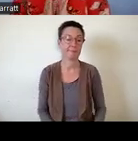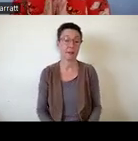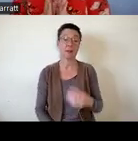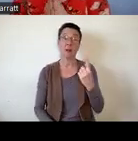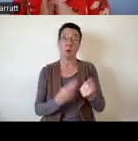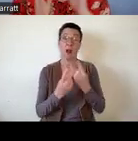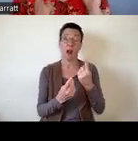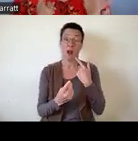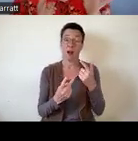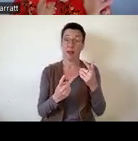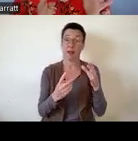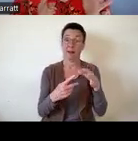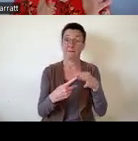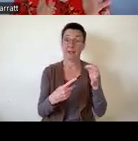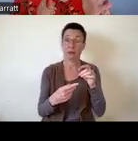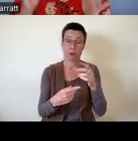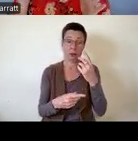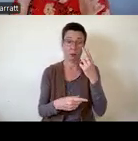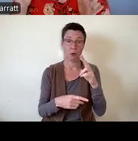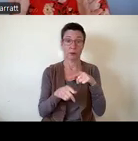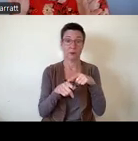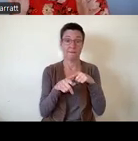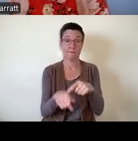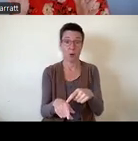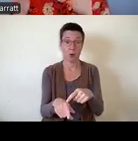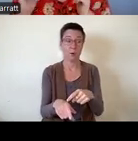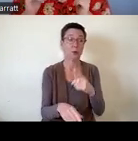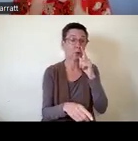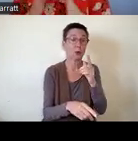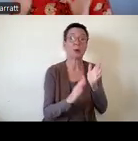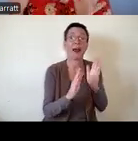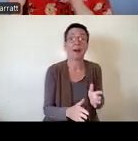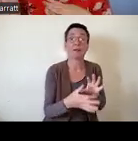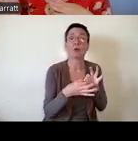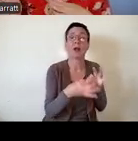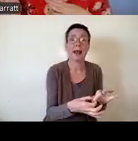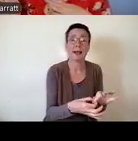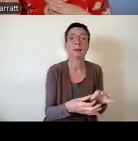An alternative to connect can be follow. You will follow pages.